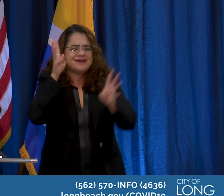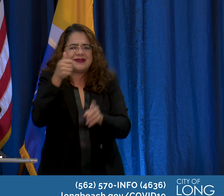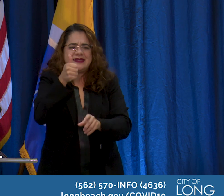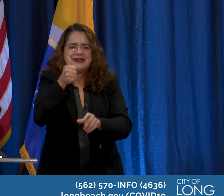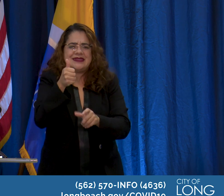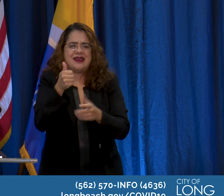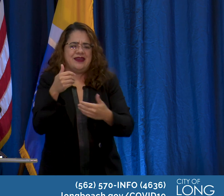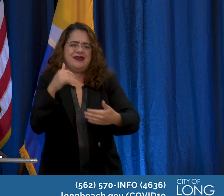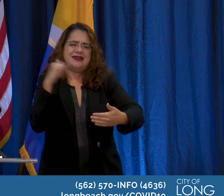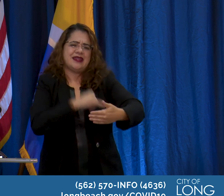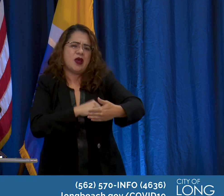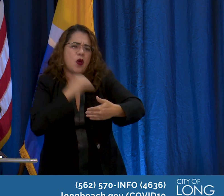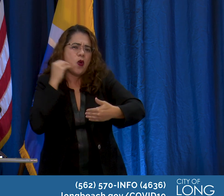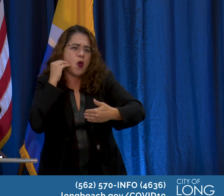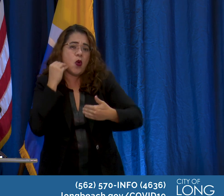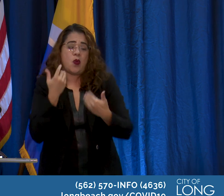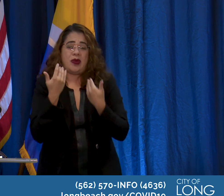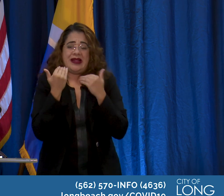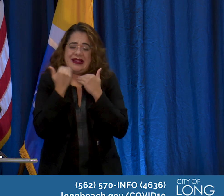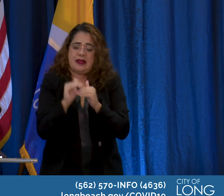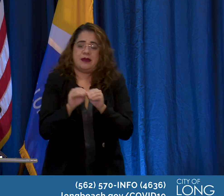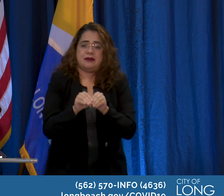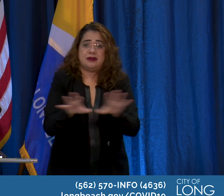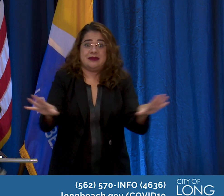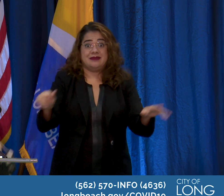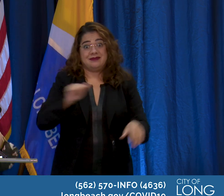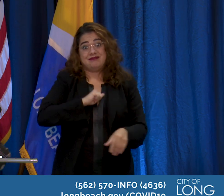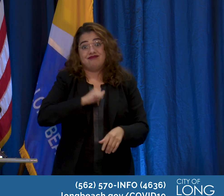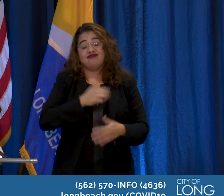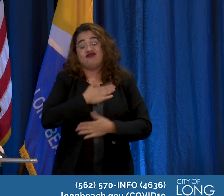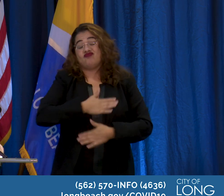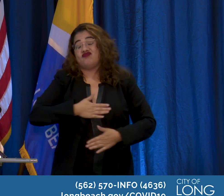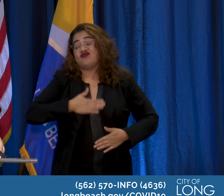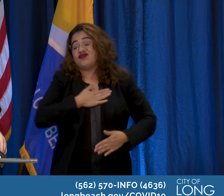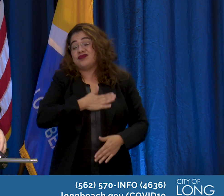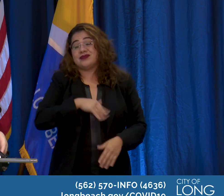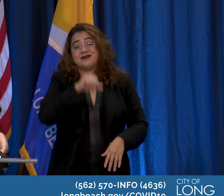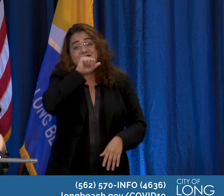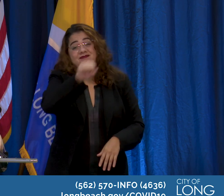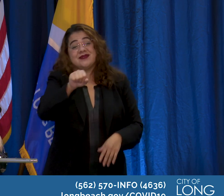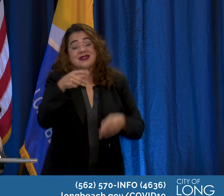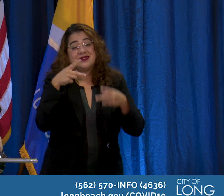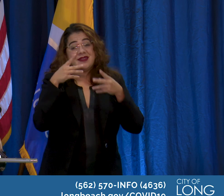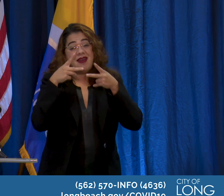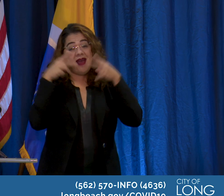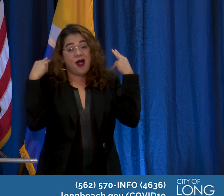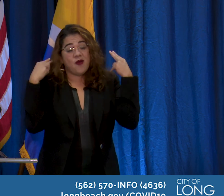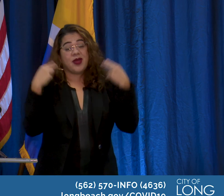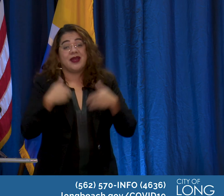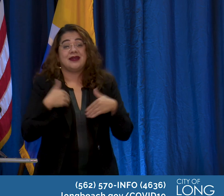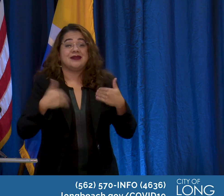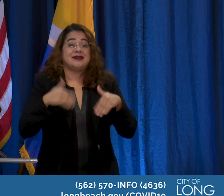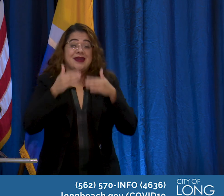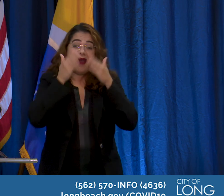So I know somebody who loves Halloween, it's kind of a big ask but, or a big sacrifice,